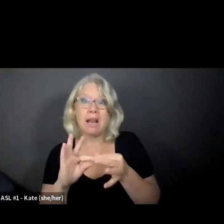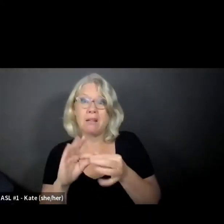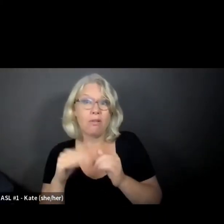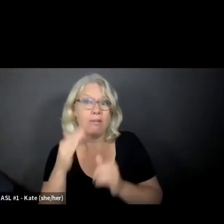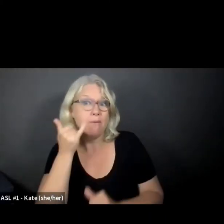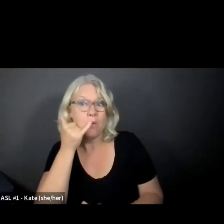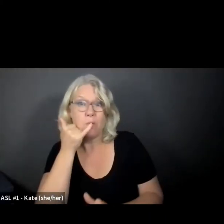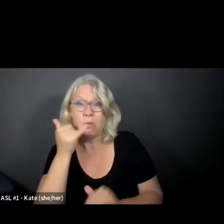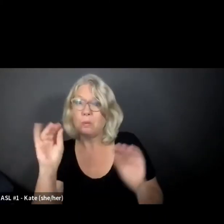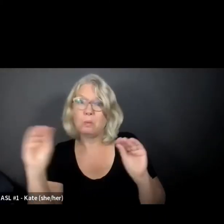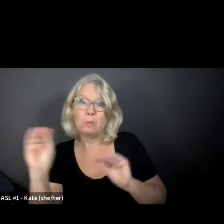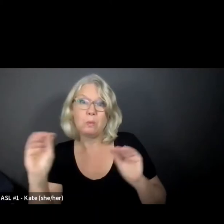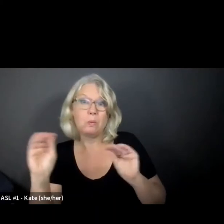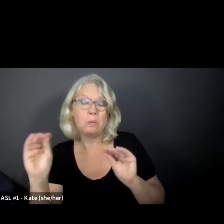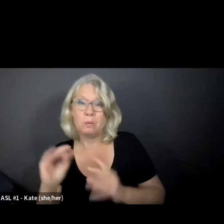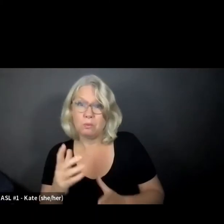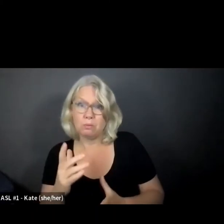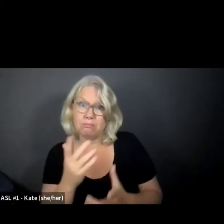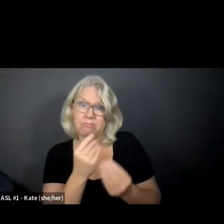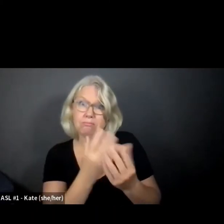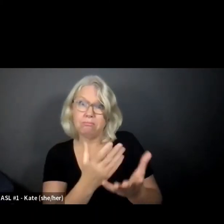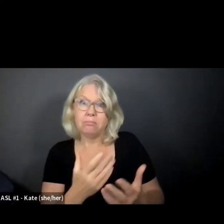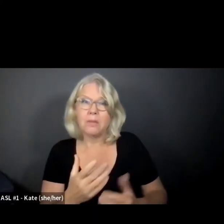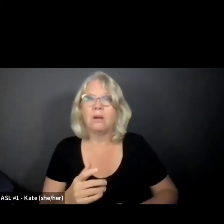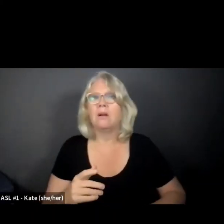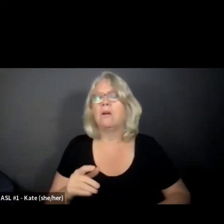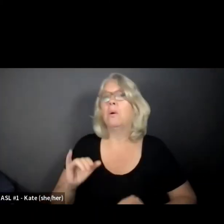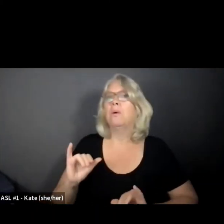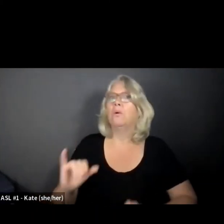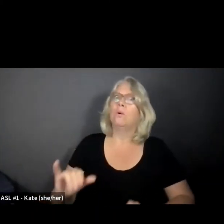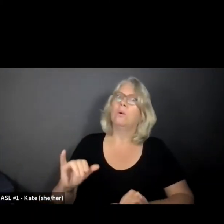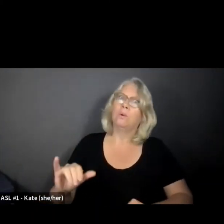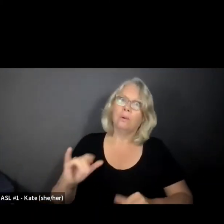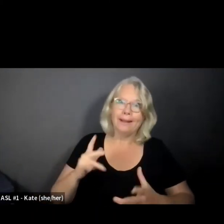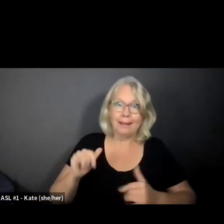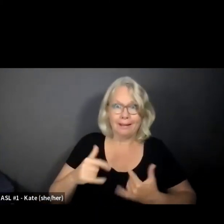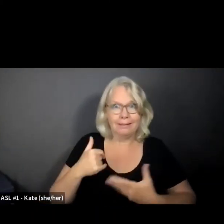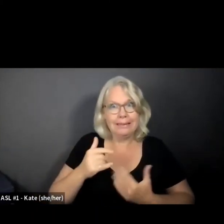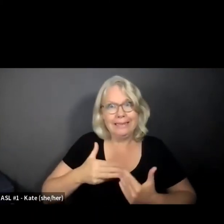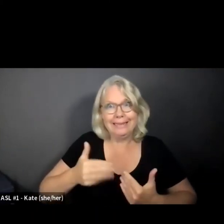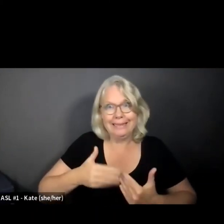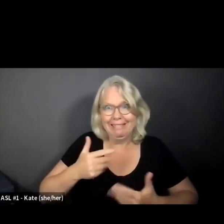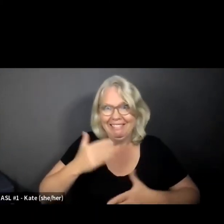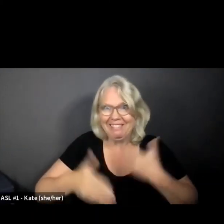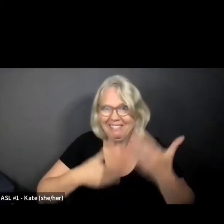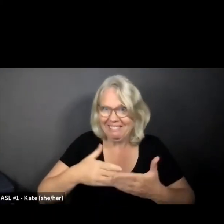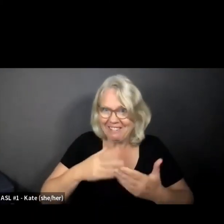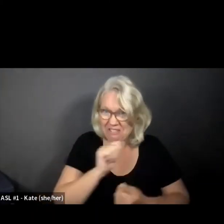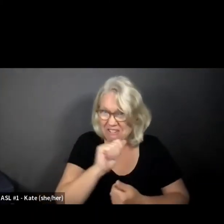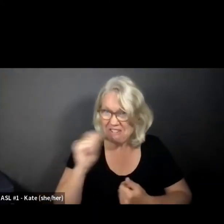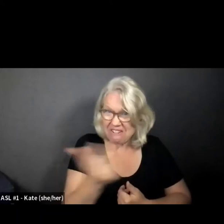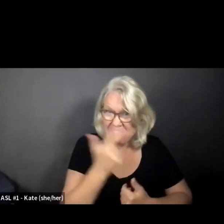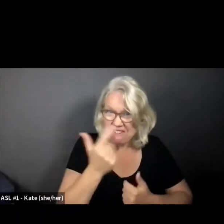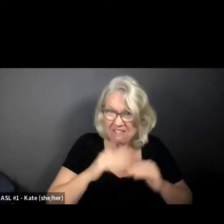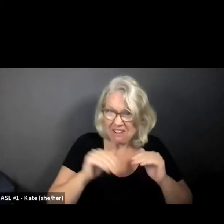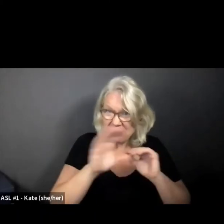Douglas Waxman : OK. MAKES LIFE SIMPLER. LET ME KNOW IF THAT CHANGES. I SUSPECT IT WON'T.